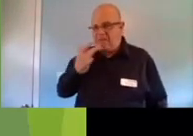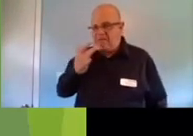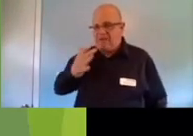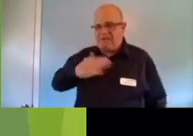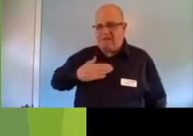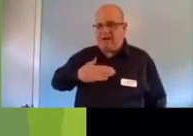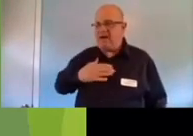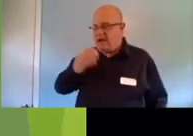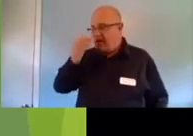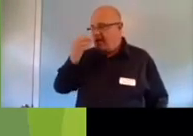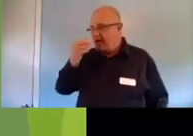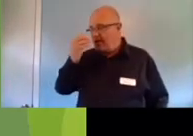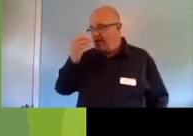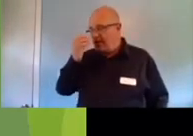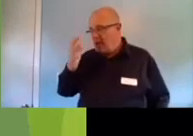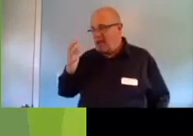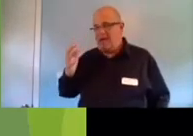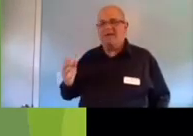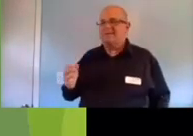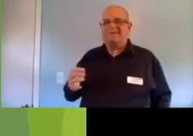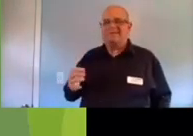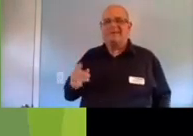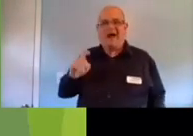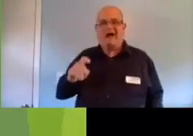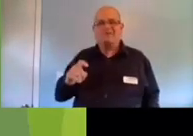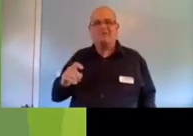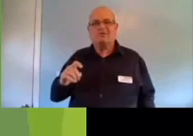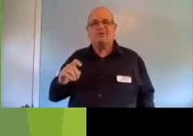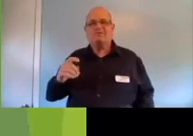for the employer or not, that's the interactive part of this.